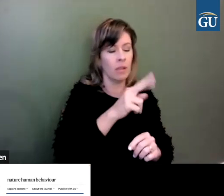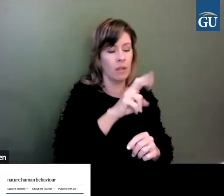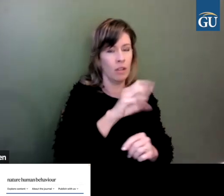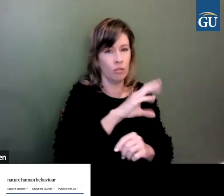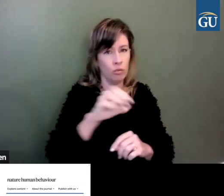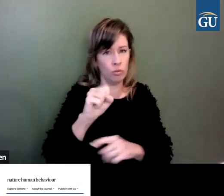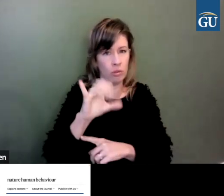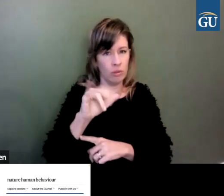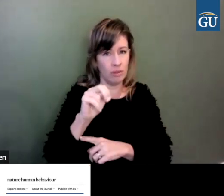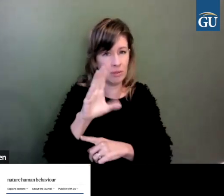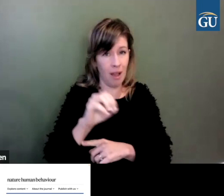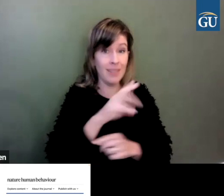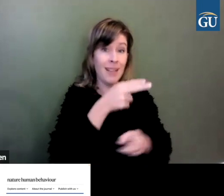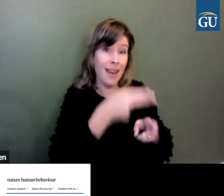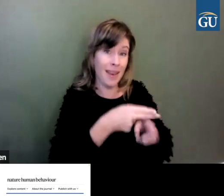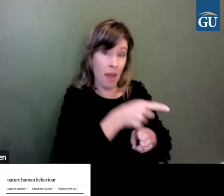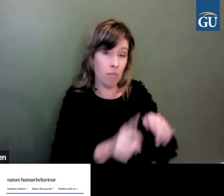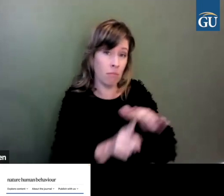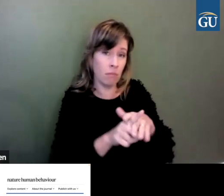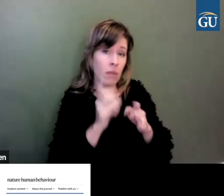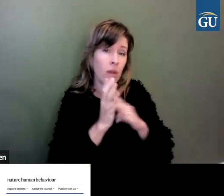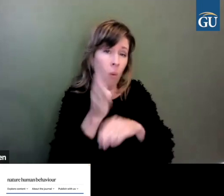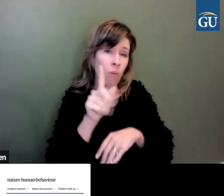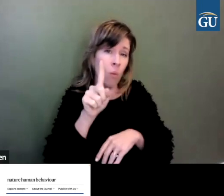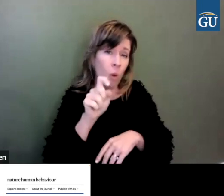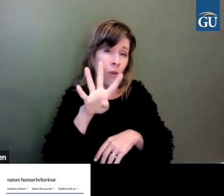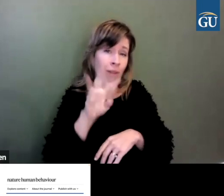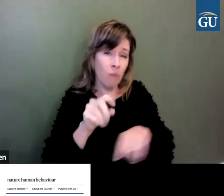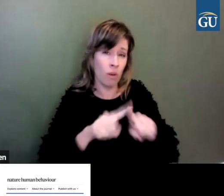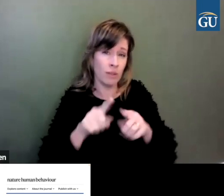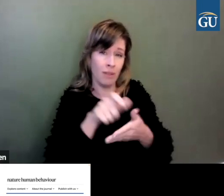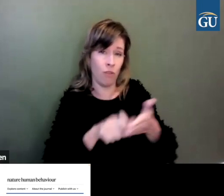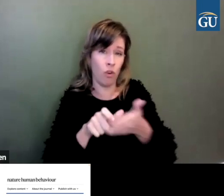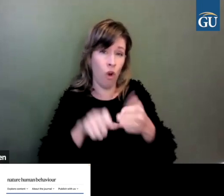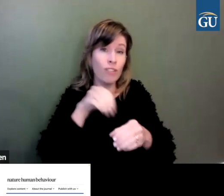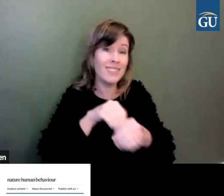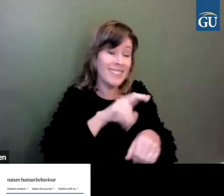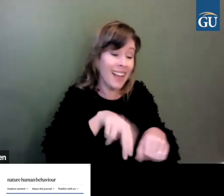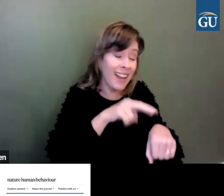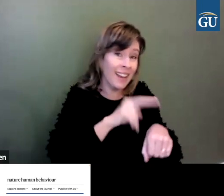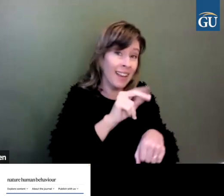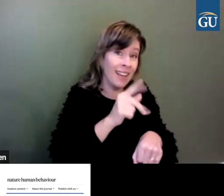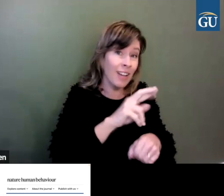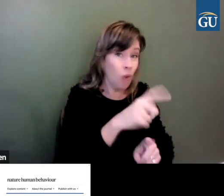alone has come up in over 140 different articles in the Journal Nature alone since 2020, actually within two